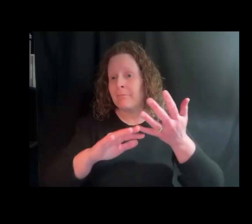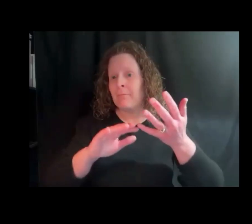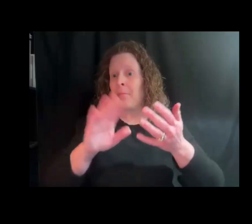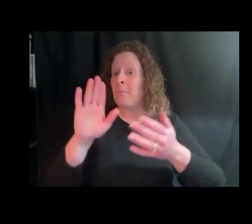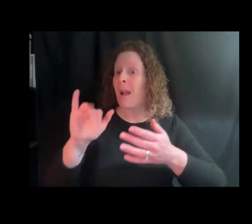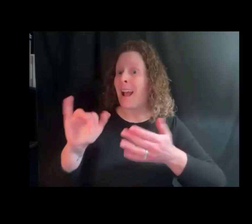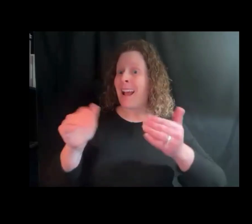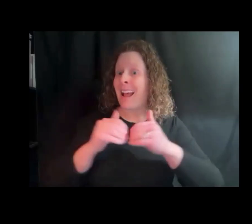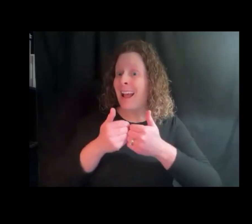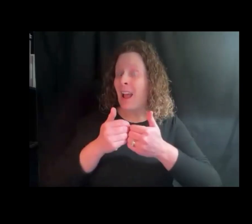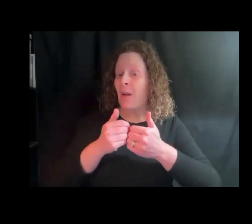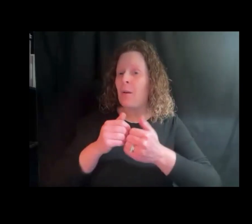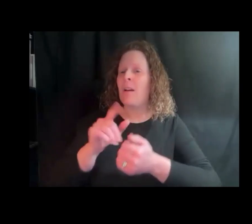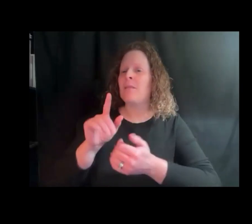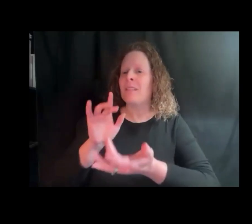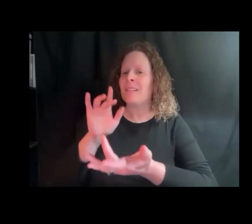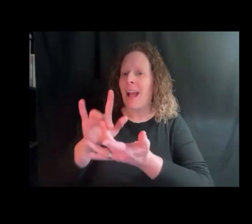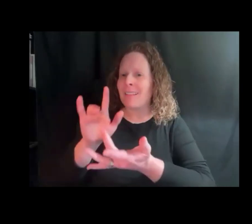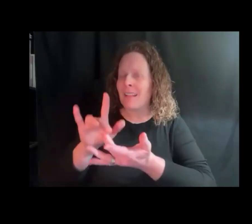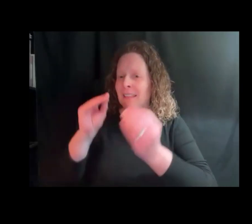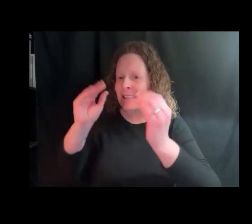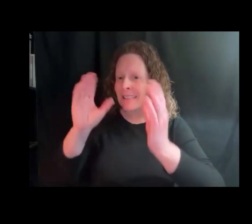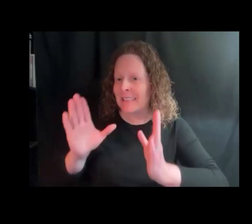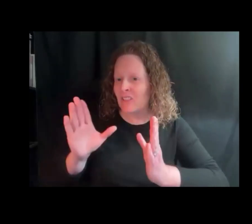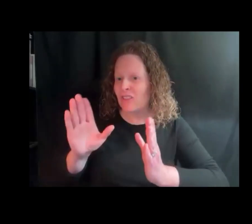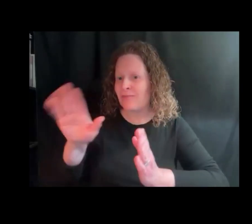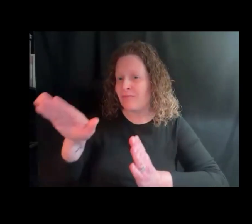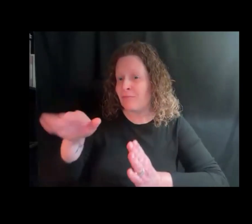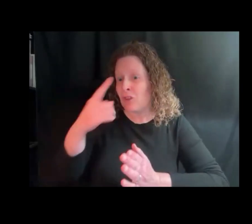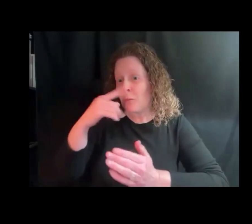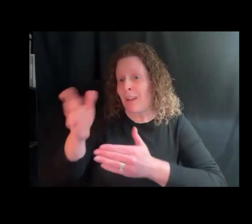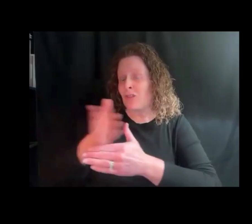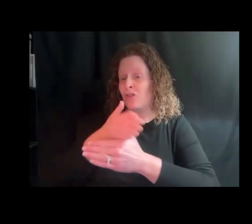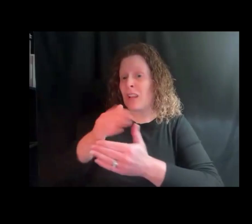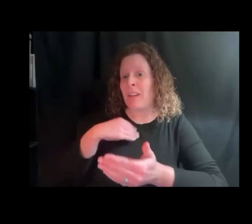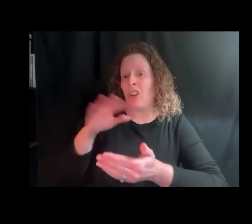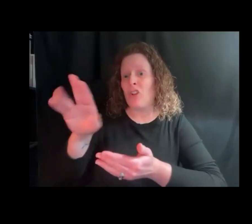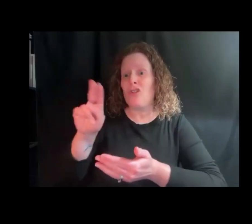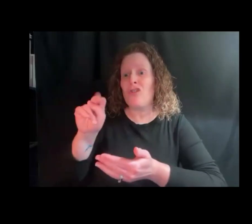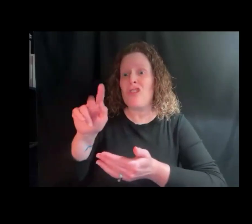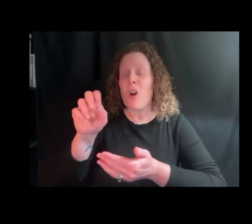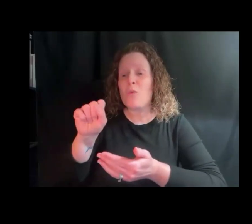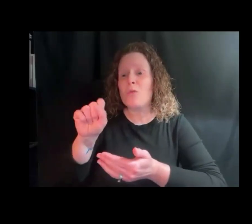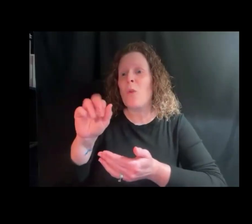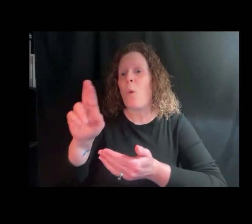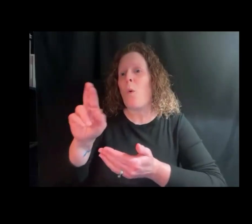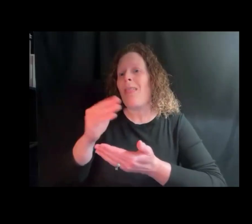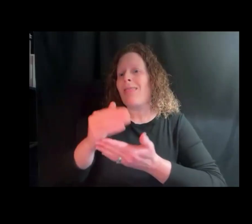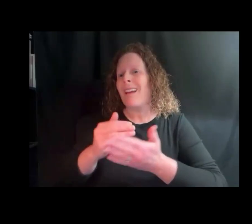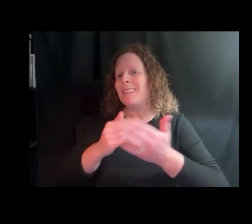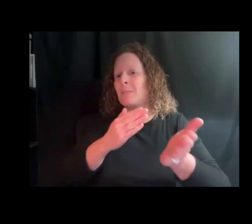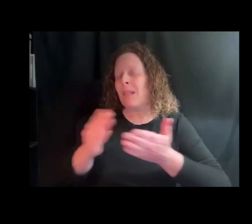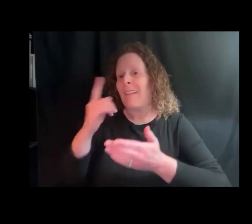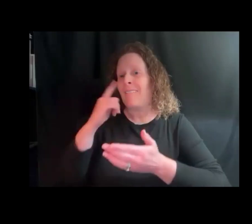for lessons if they know what the lesson plan is. They should contact the teacher and ask the teacher to share